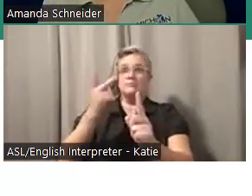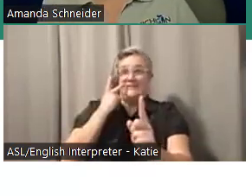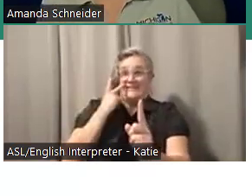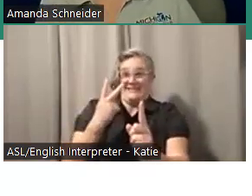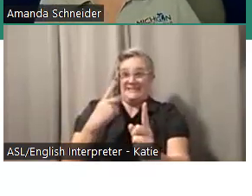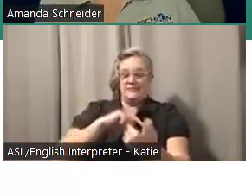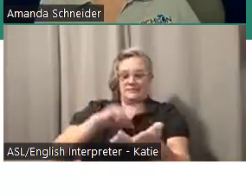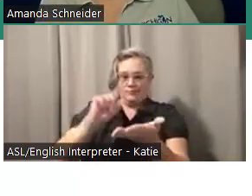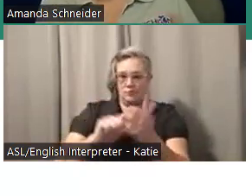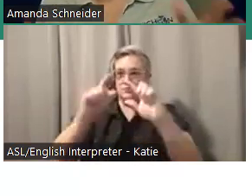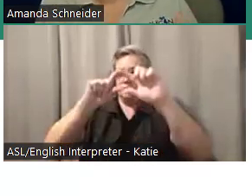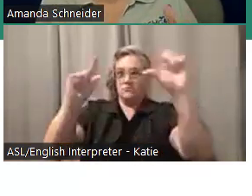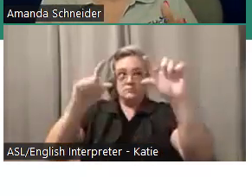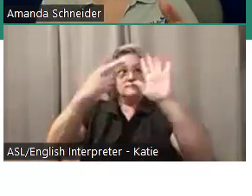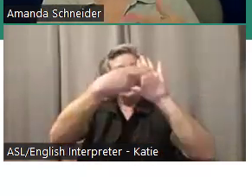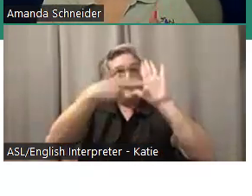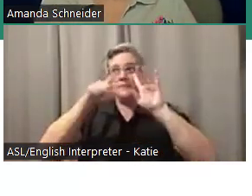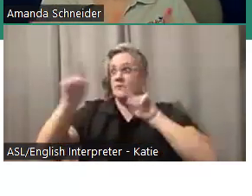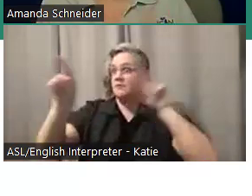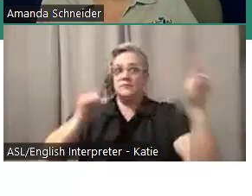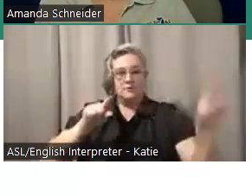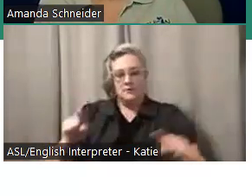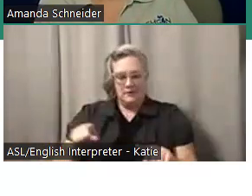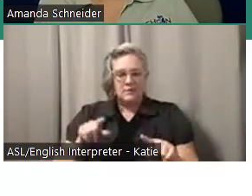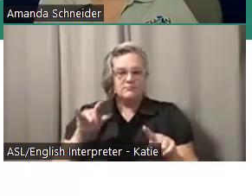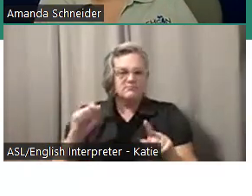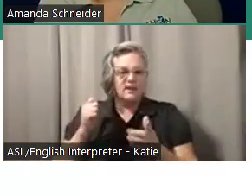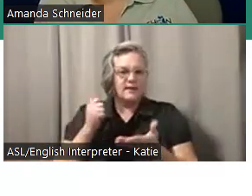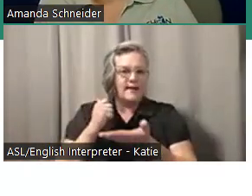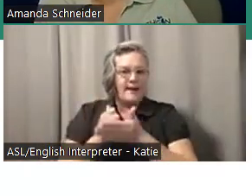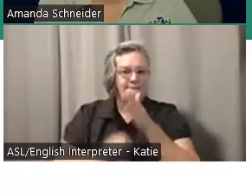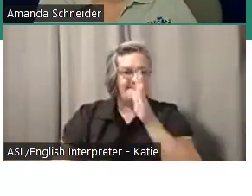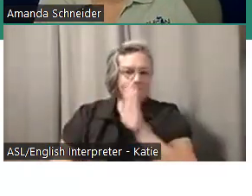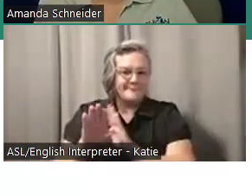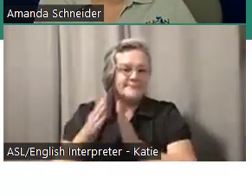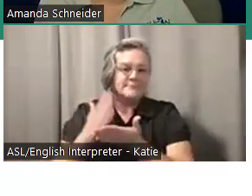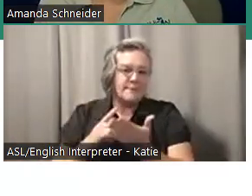print, um, throughout your house can help with some of that site recognition.